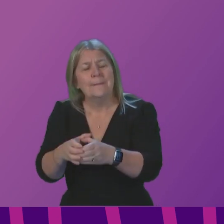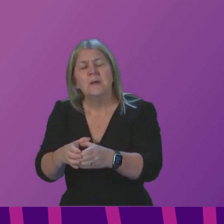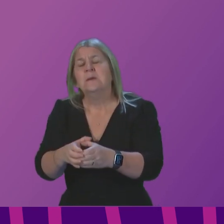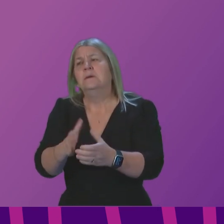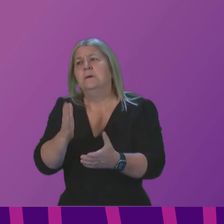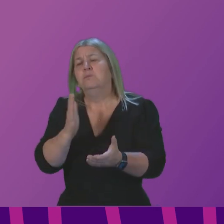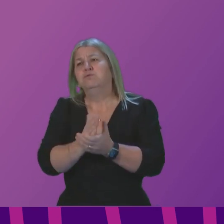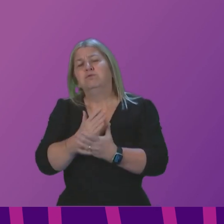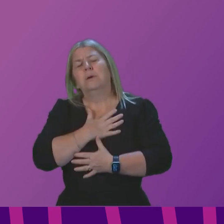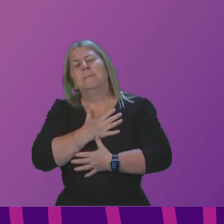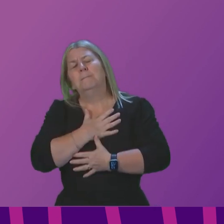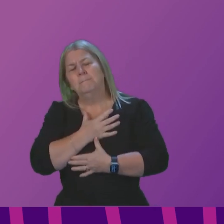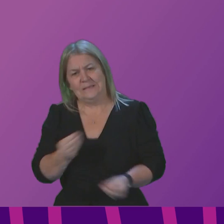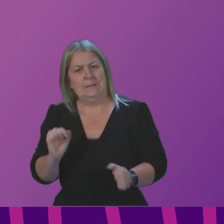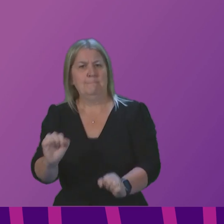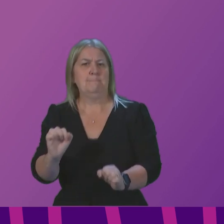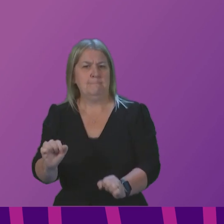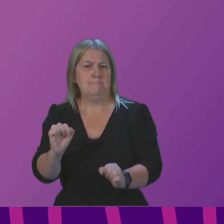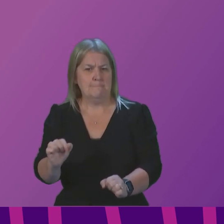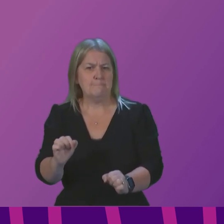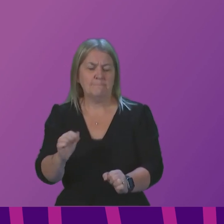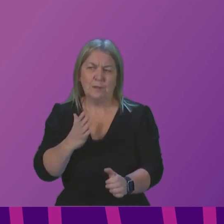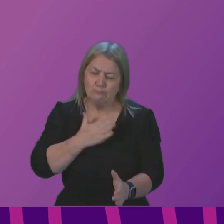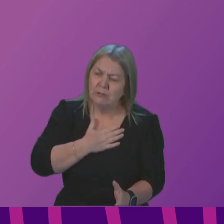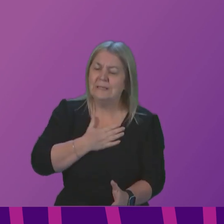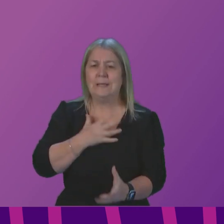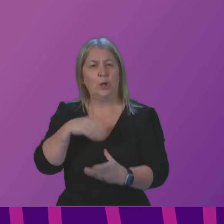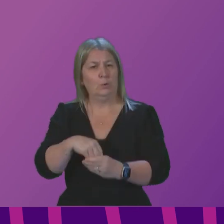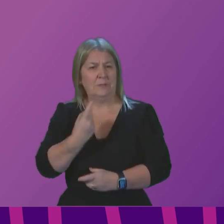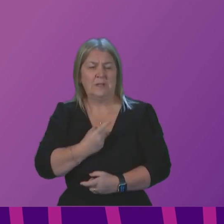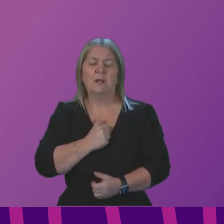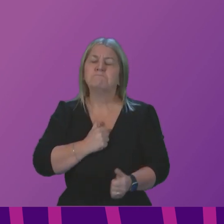by everyone who had the privilege of working with him, which certainly includes me. I first